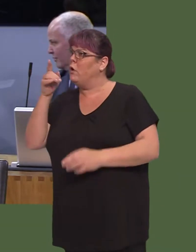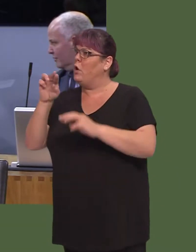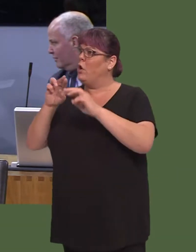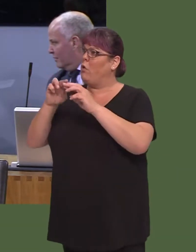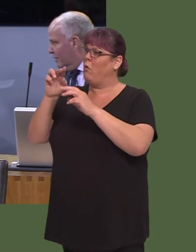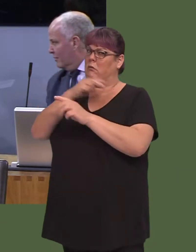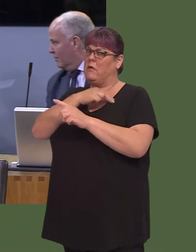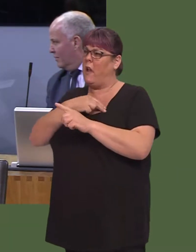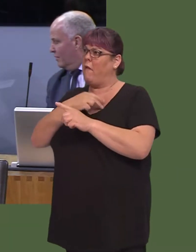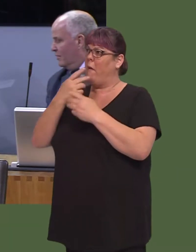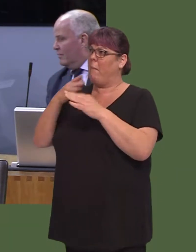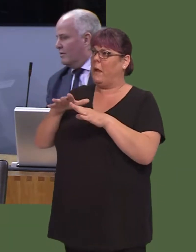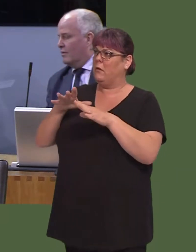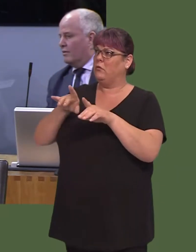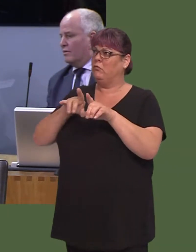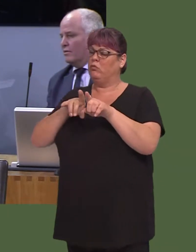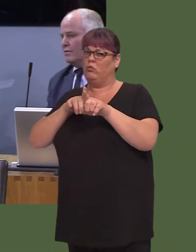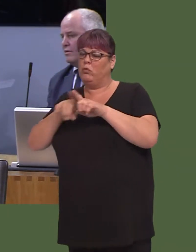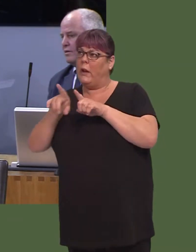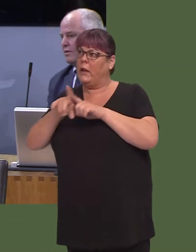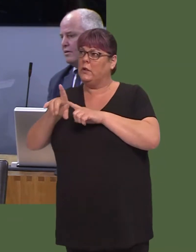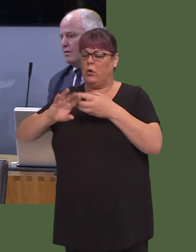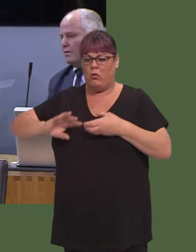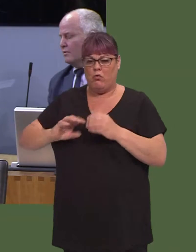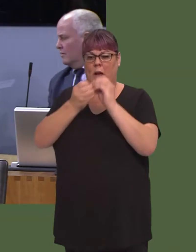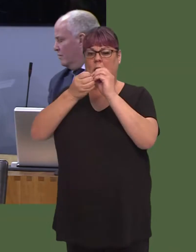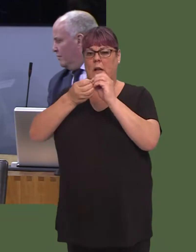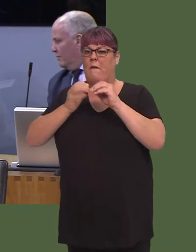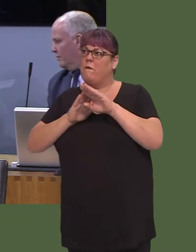Y Dirprwy Lywydd / The Deputy Presiding Officer: We'll now turn to the party leaders to question